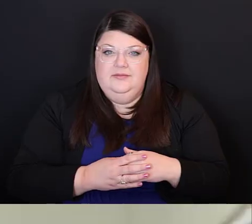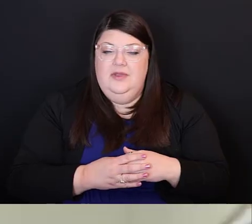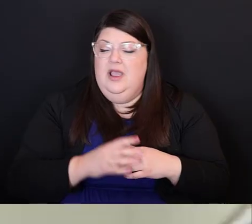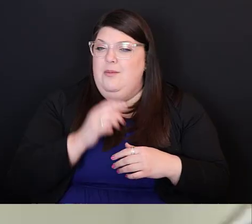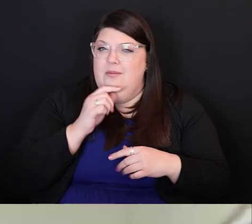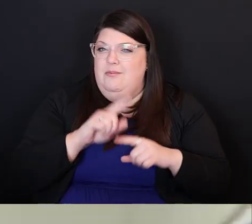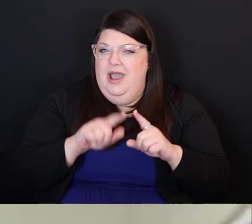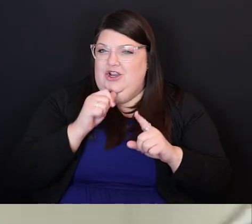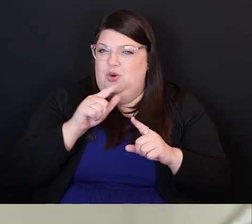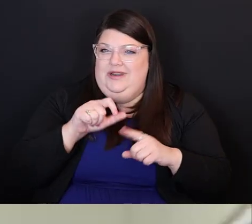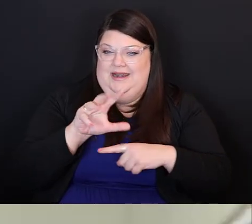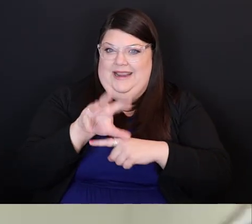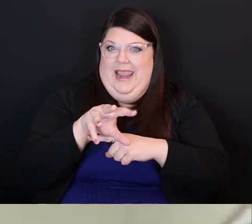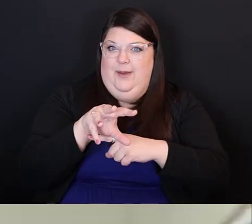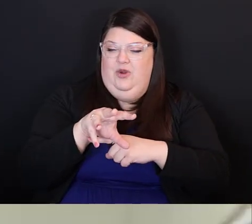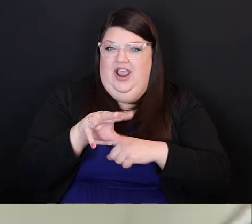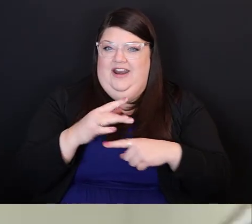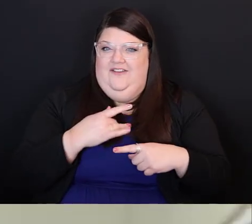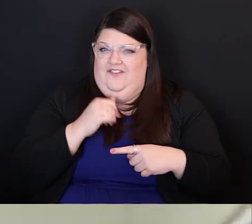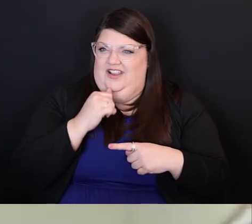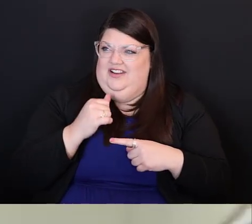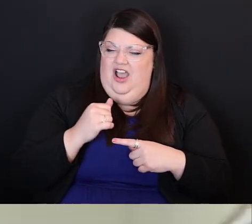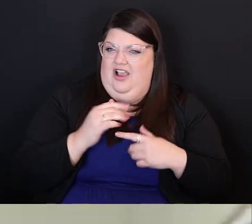uncomfortable and feel like their independence is being taken away.